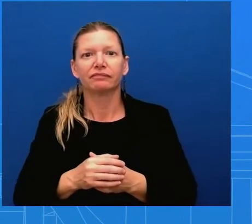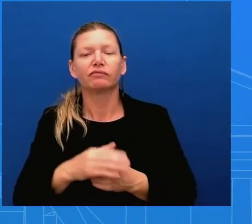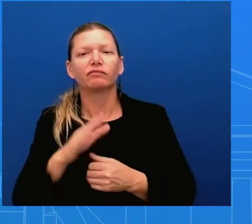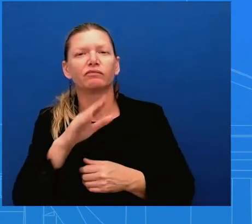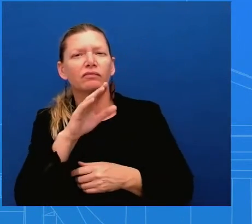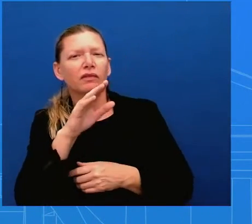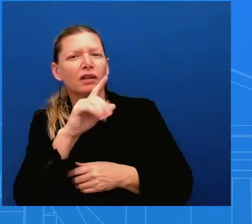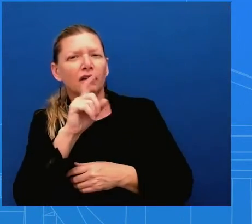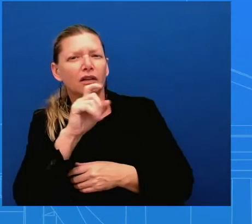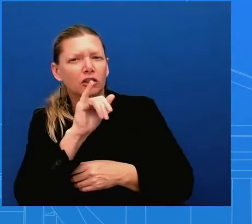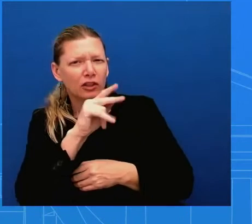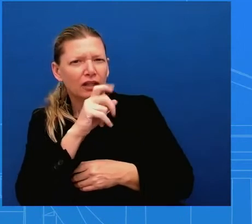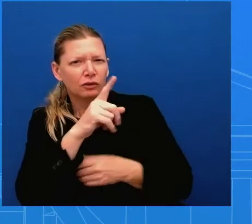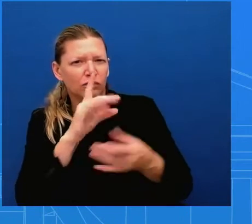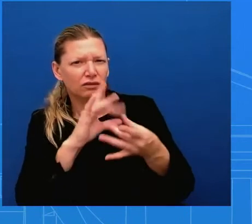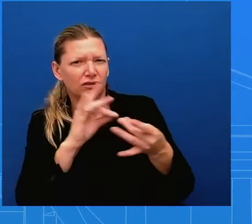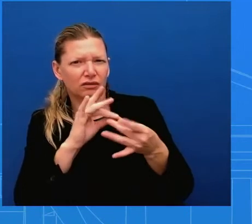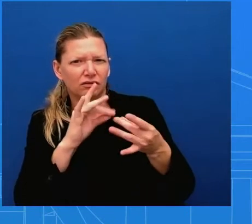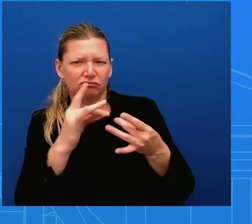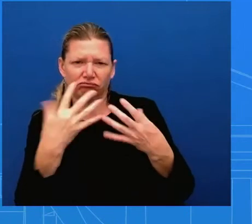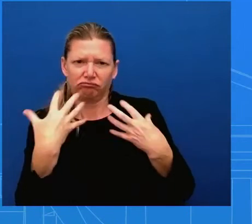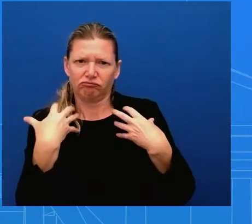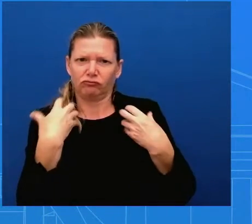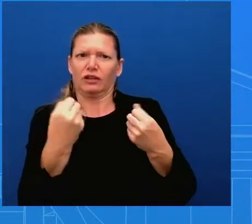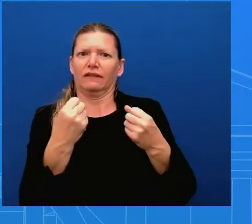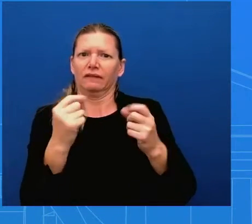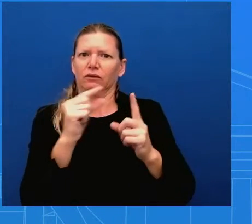as well as ensuring their security and aid.